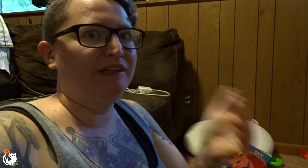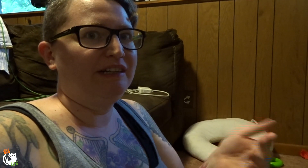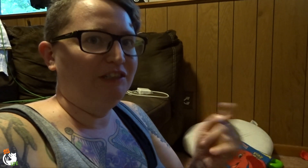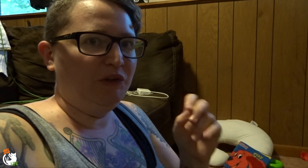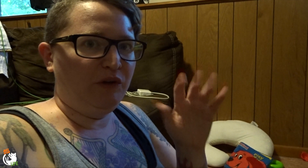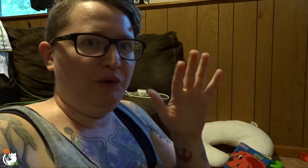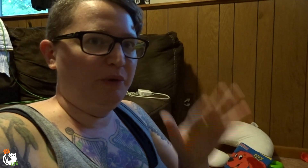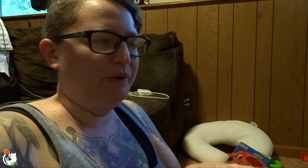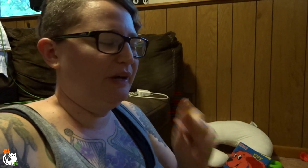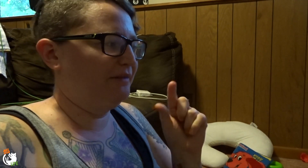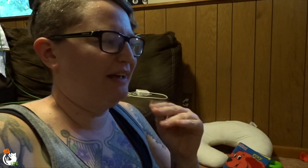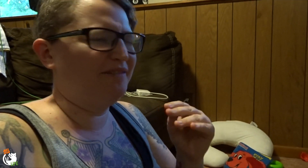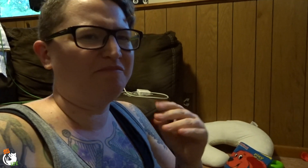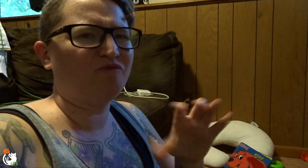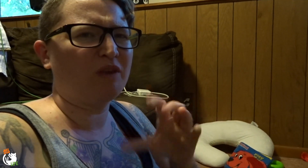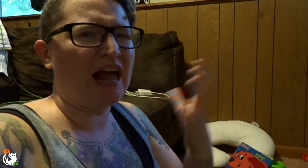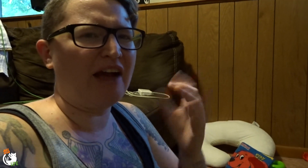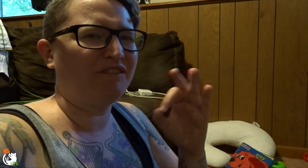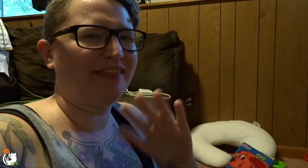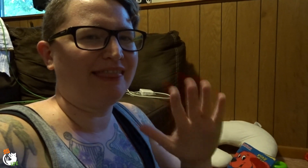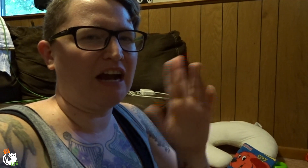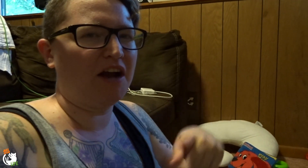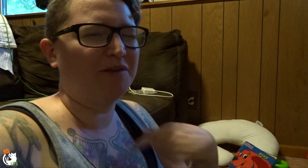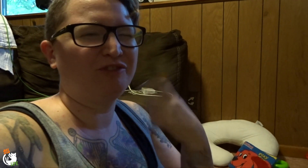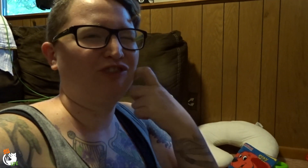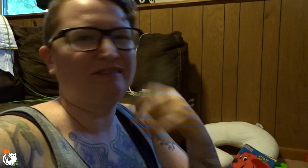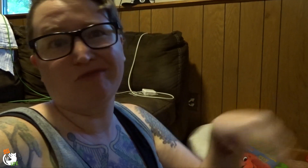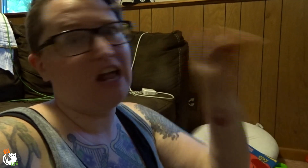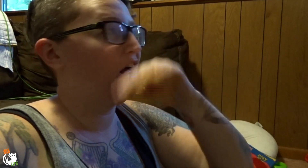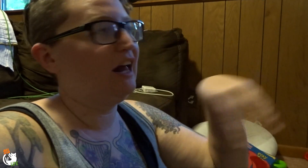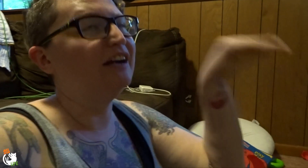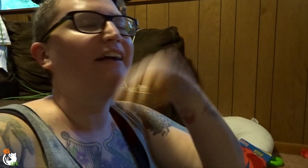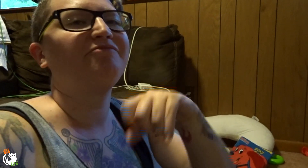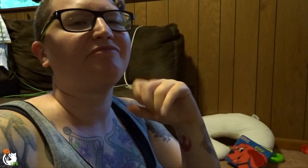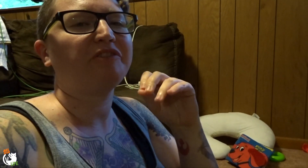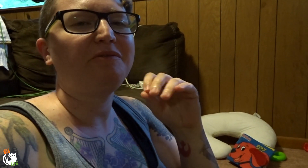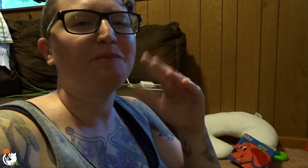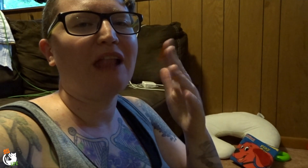I'm really looking forward to the weekend to just relax. Doing a lot of clean up because